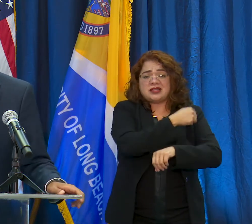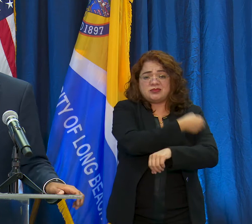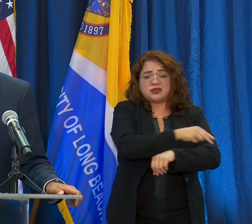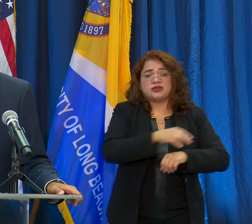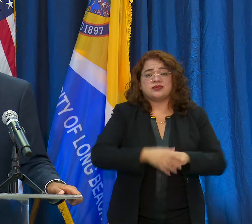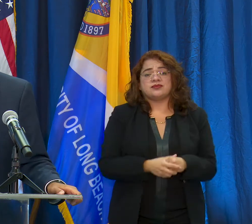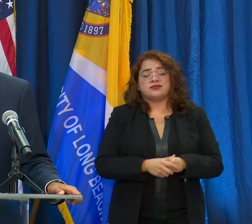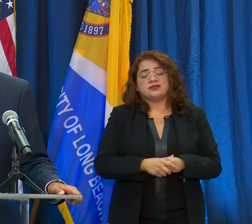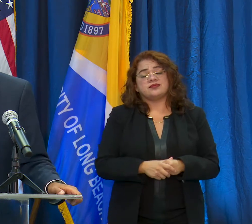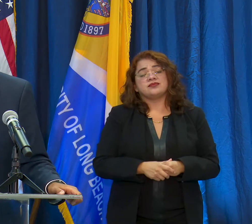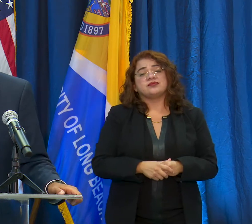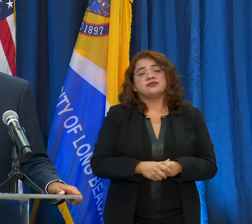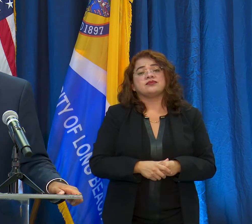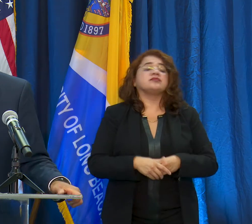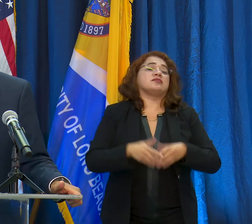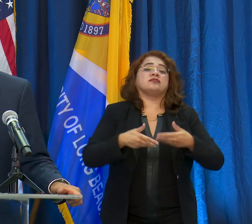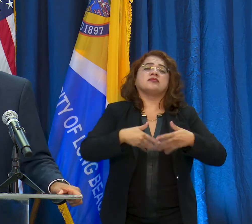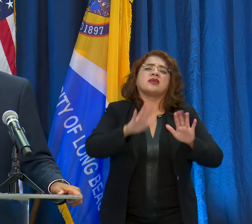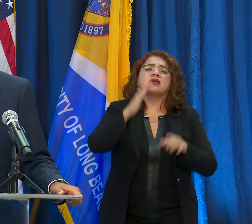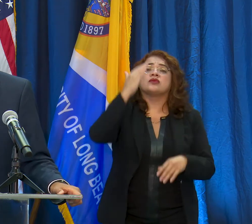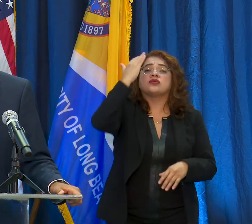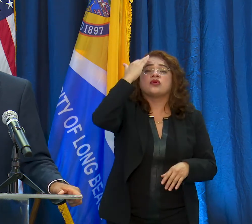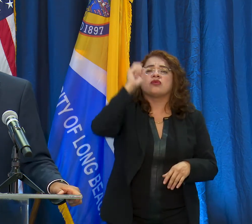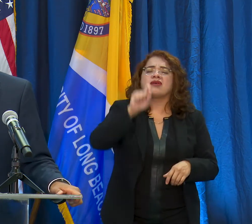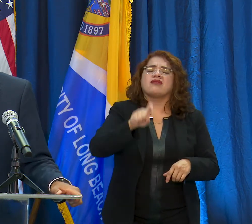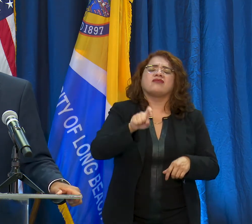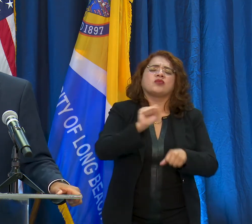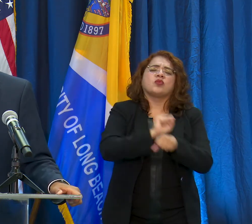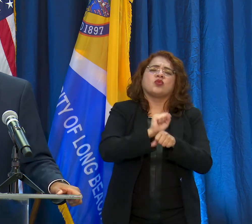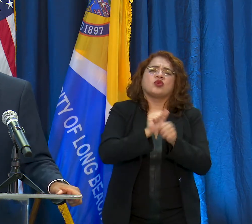that we all need to work together to ensure that this doesn't happen to other